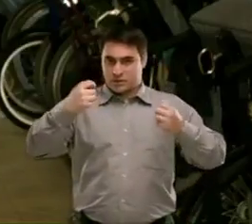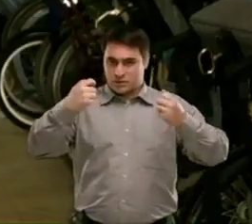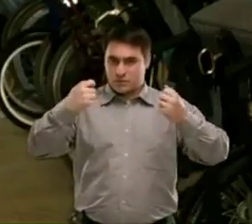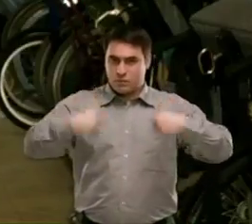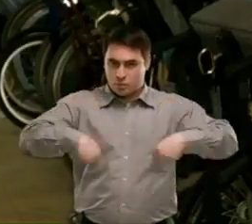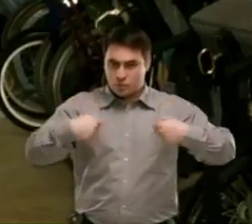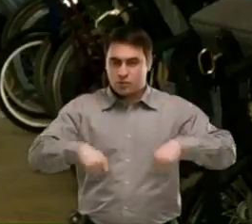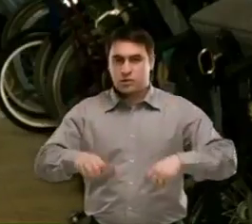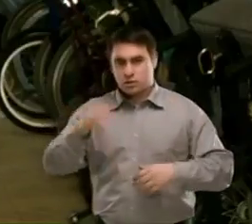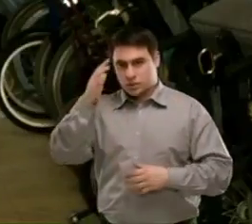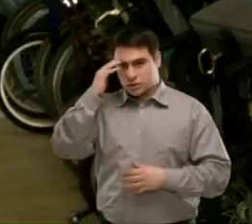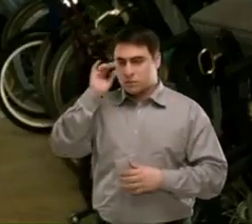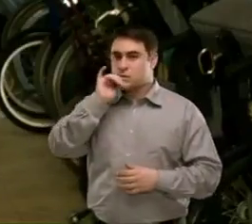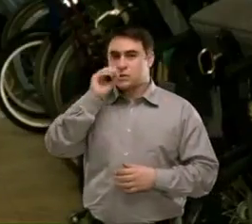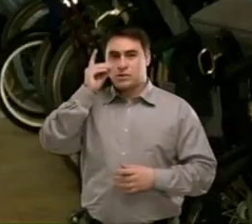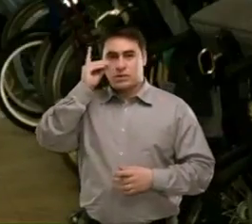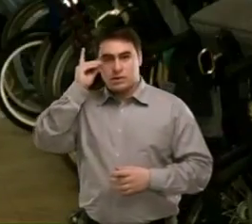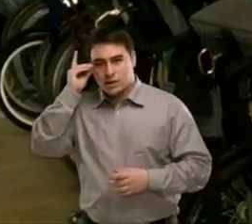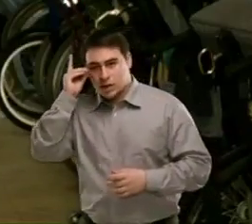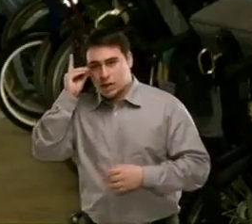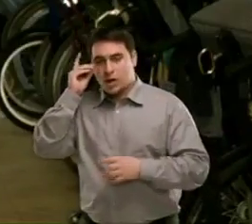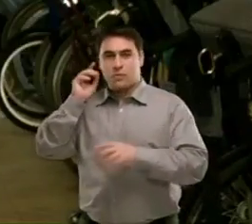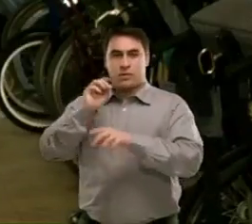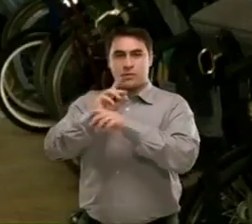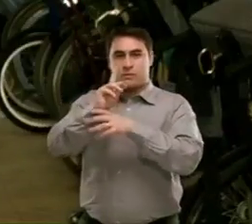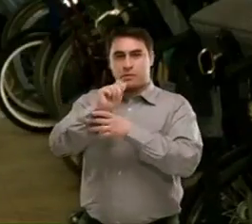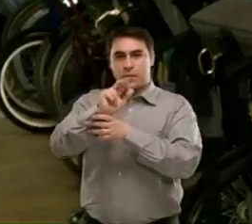cerebral palsy, whatever condition a given student has.